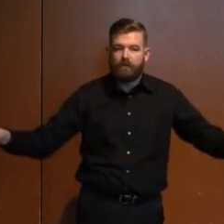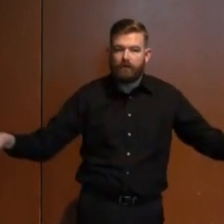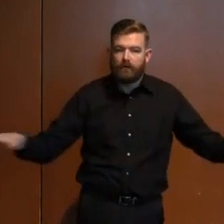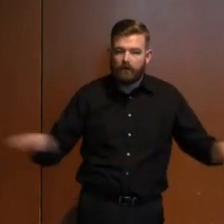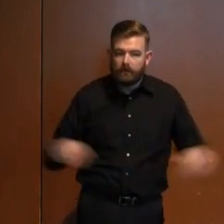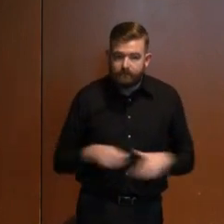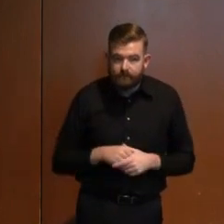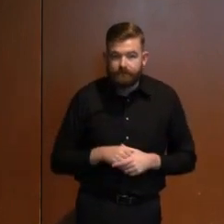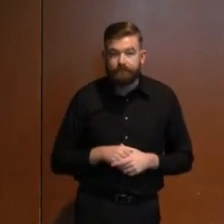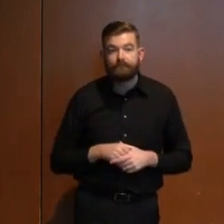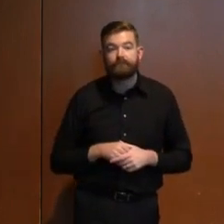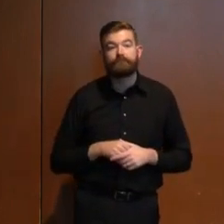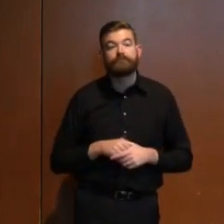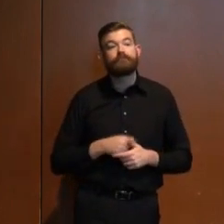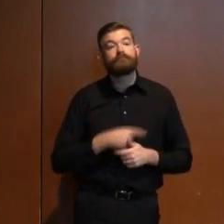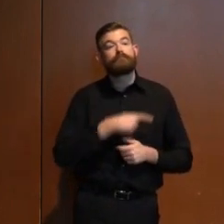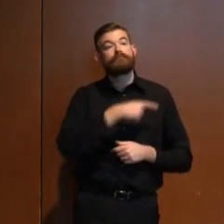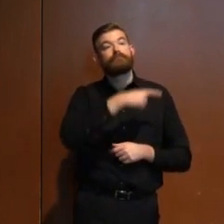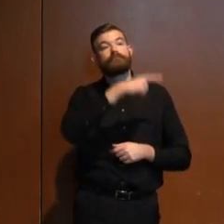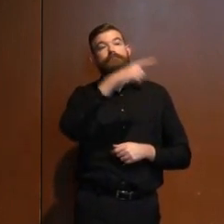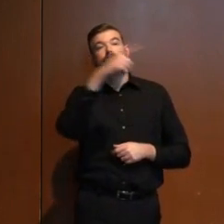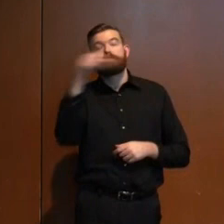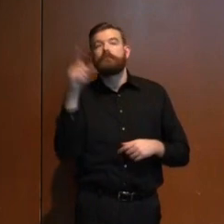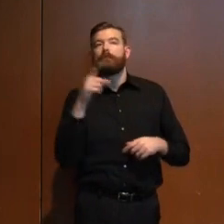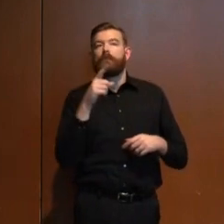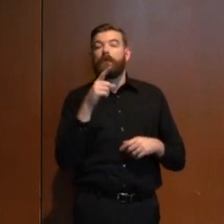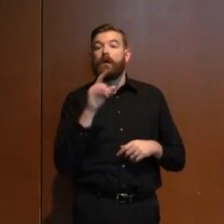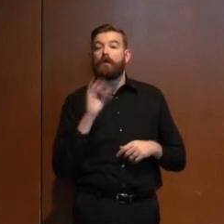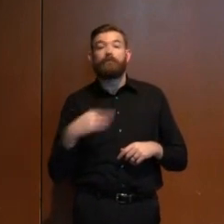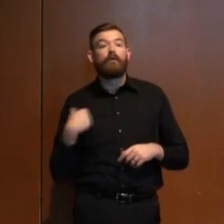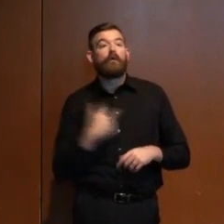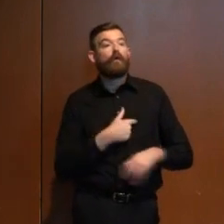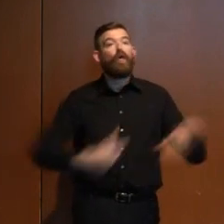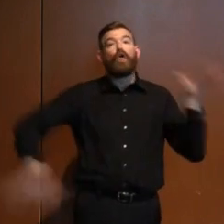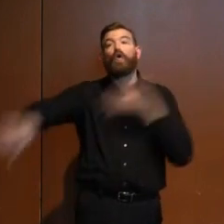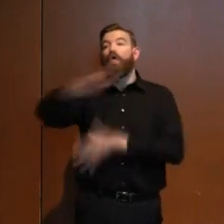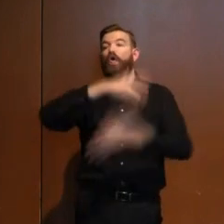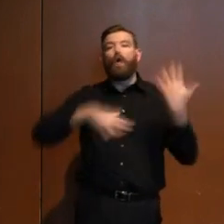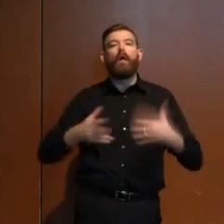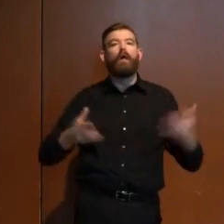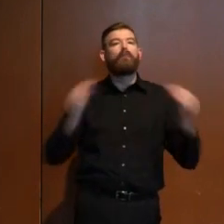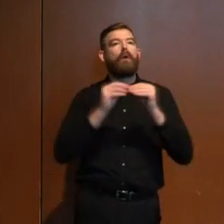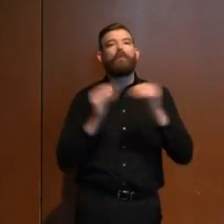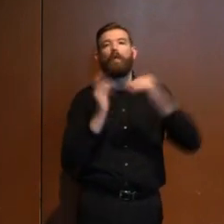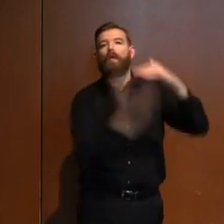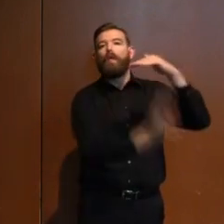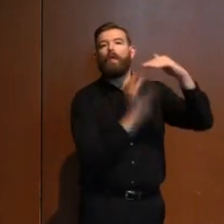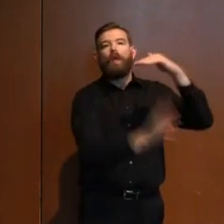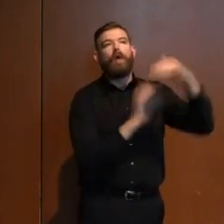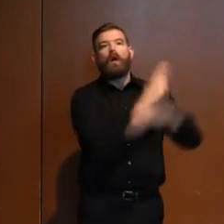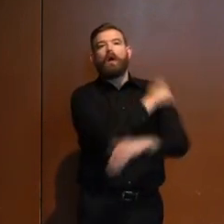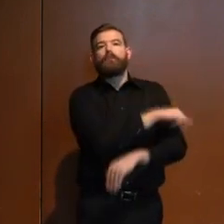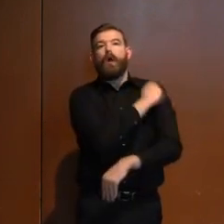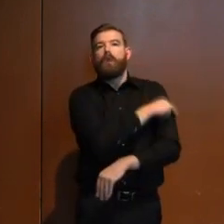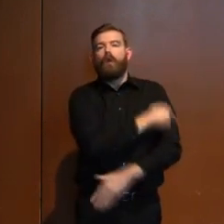AND ALLOW OUR HEALTH CARE SYSTEM TO MANAGE THE CASES THAT ARE ALREADY OUT THERE.